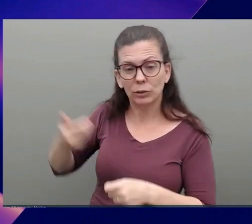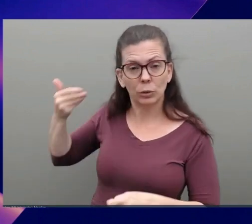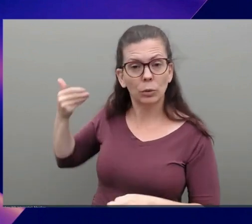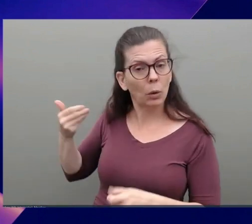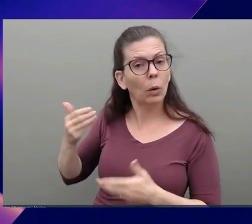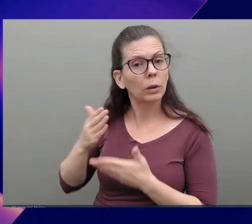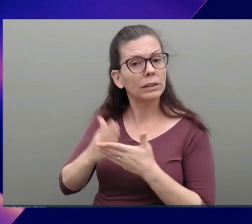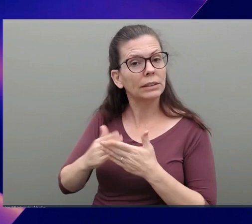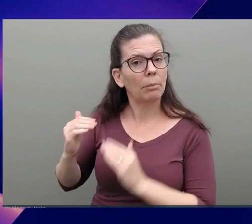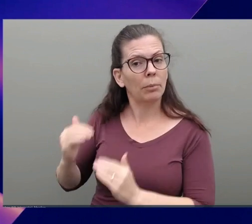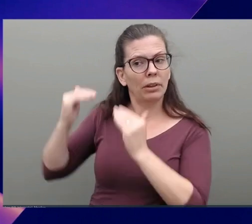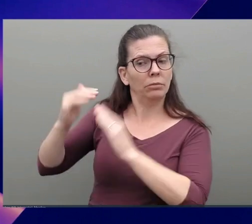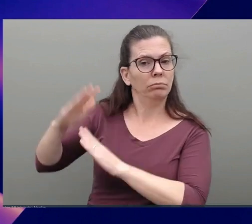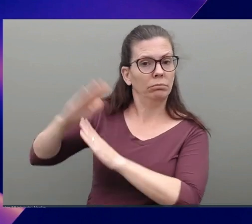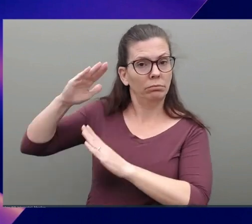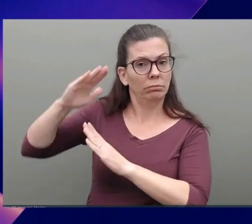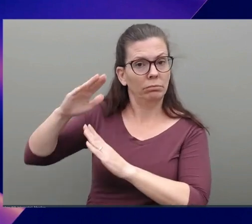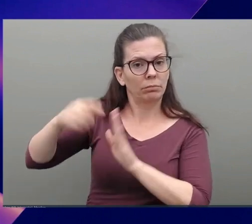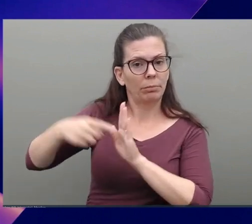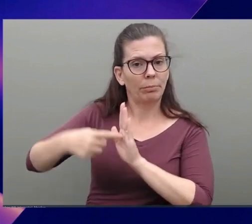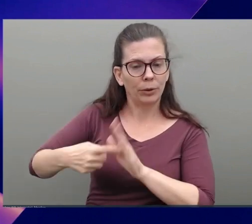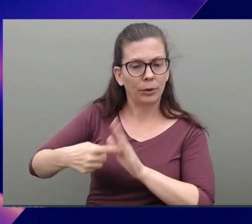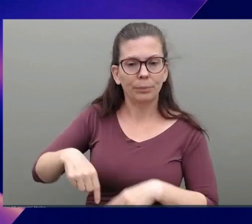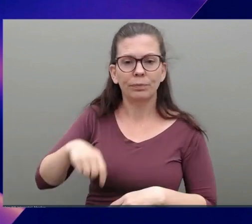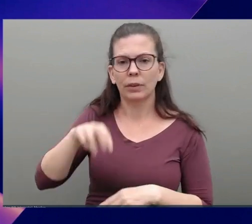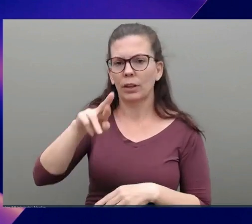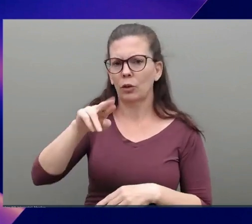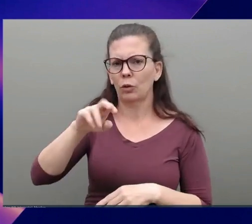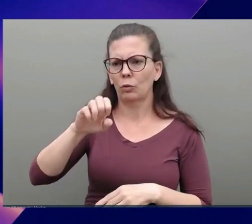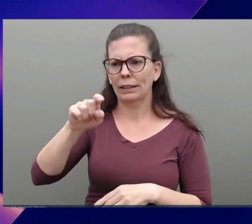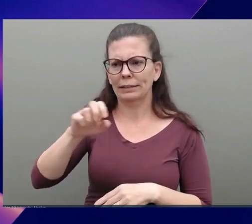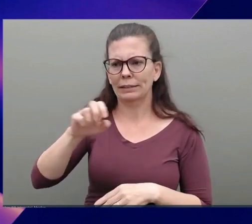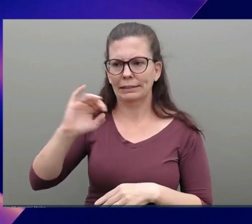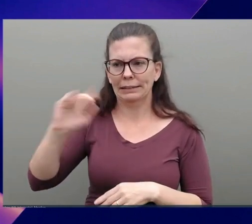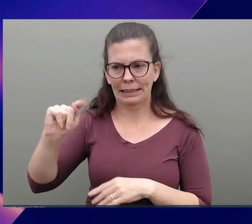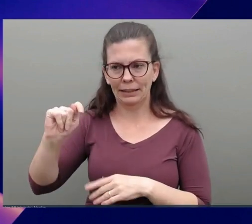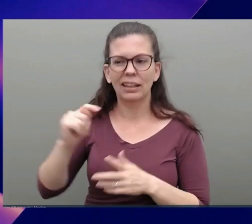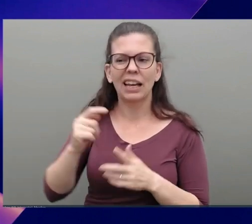let's say ResNet, it had 20 millions parameters.